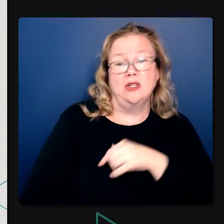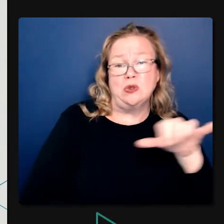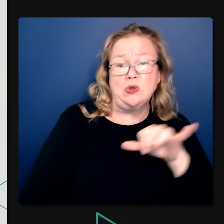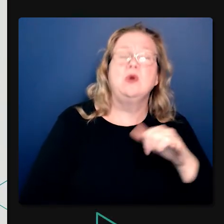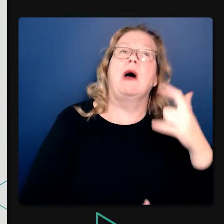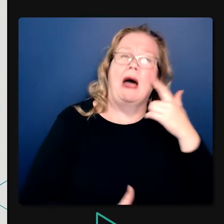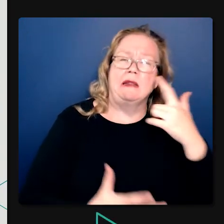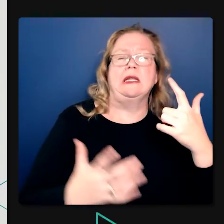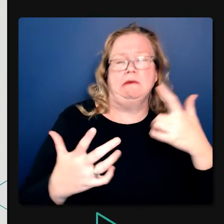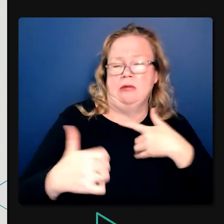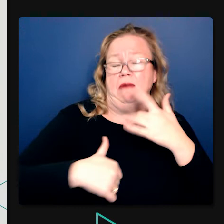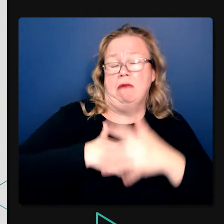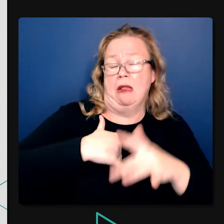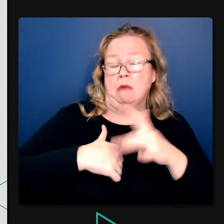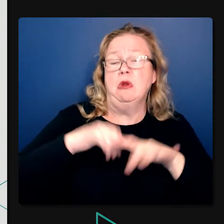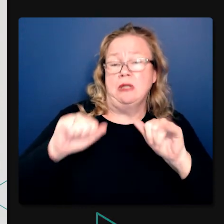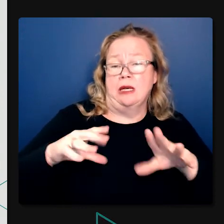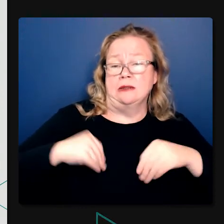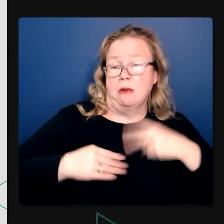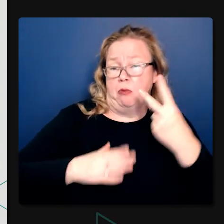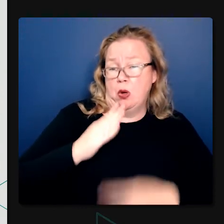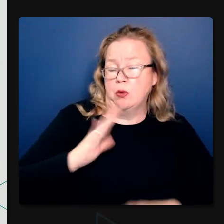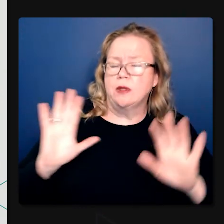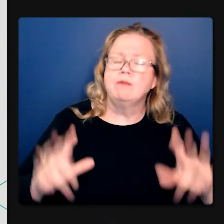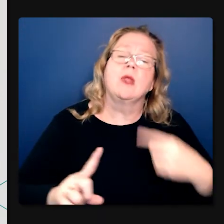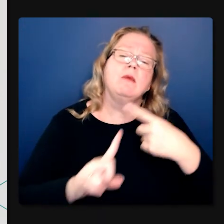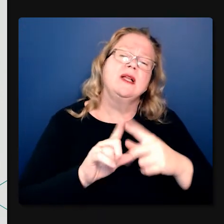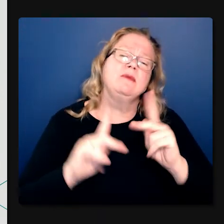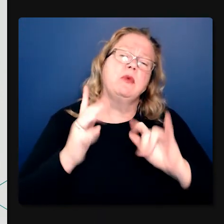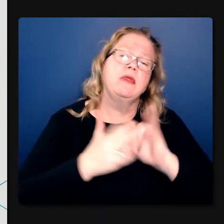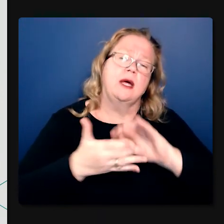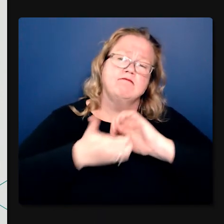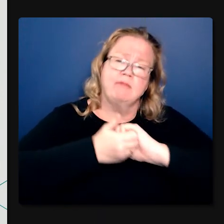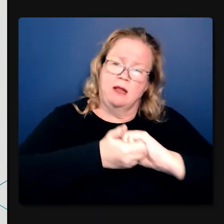I think there's room for both. We're also looking for folks that are collaborative,